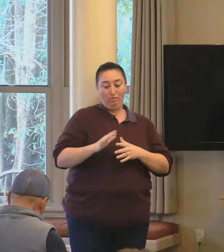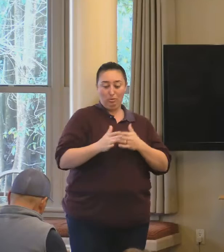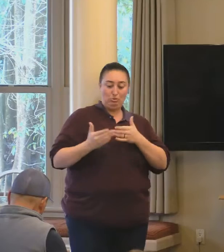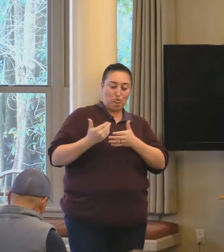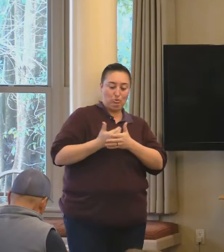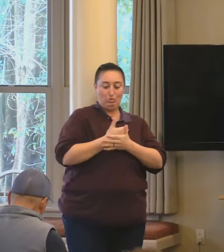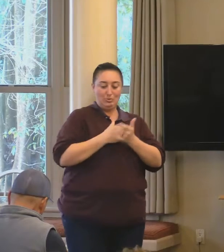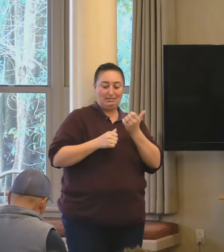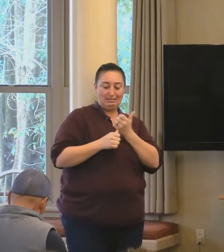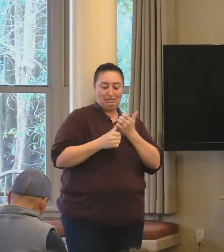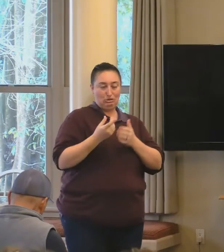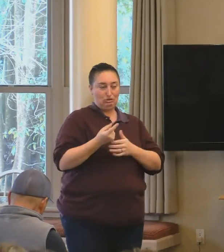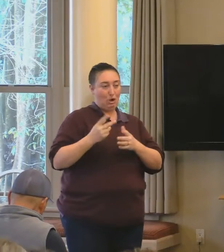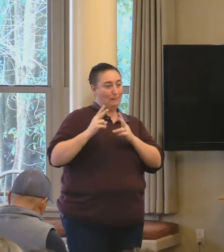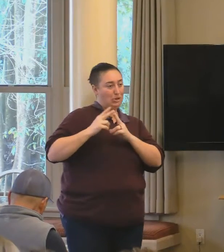beginning of these new assistance dog partnerships.